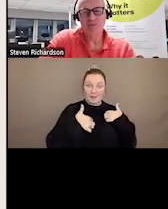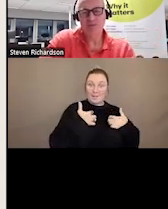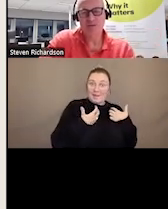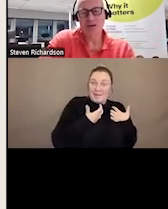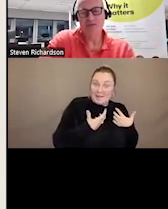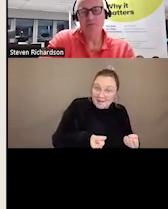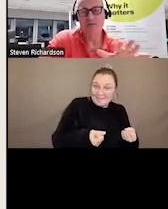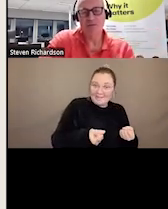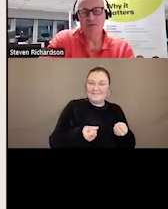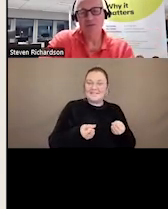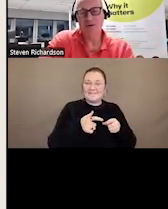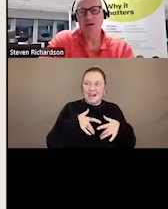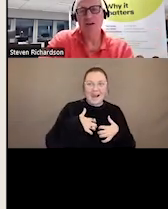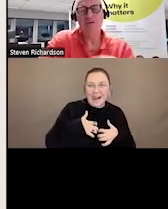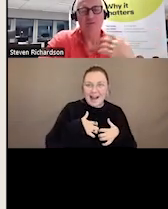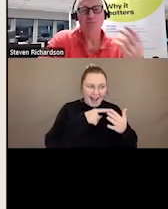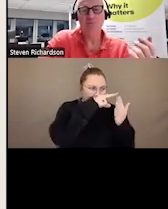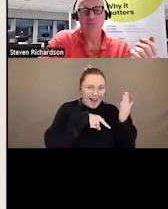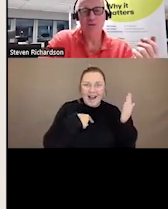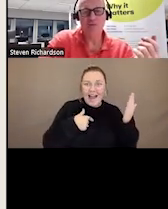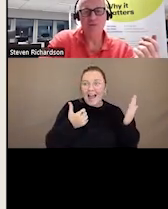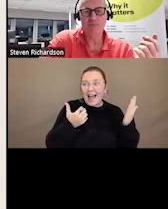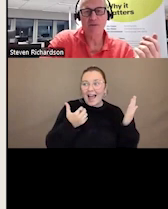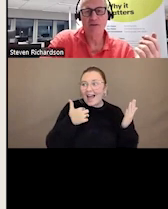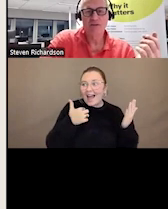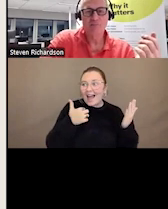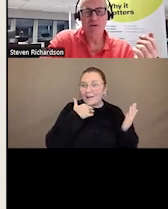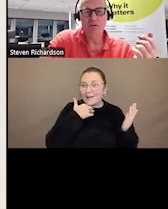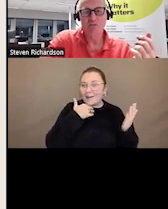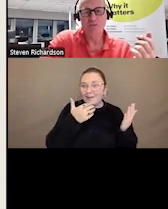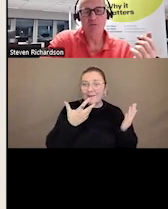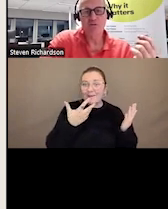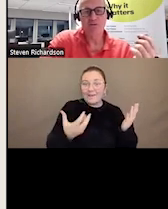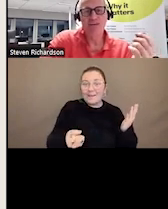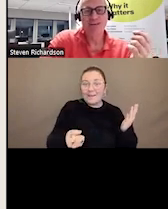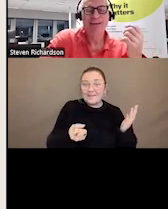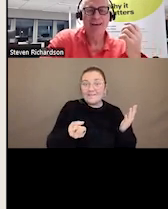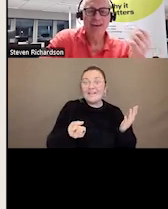enthusiasm. The results so far. And of course, to encourage them to make a contribution.